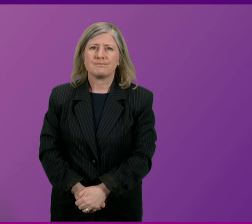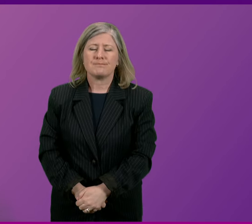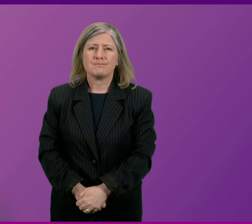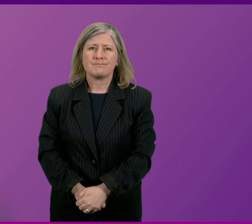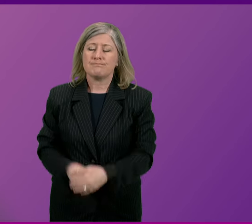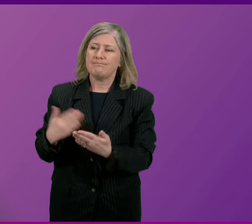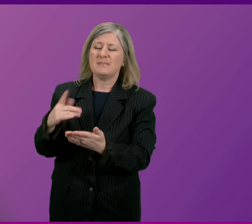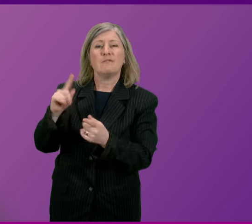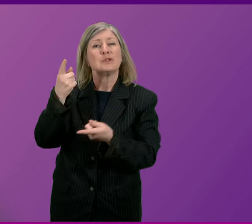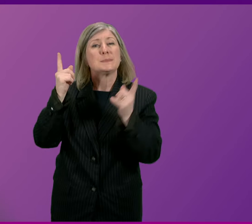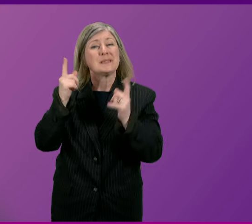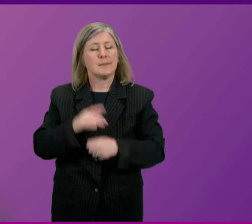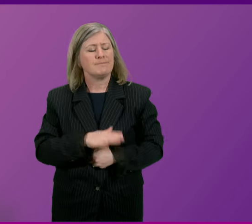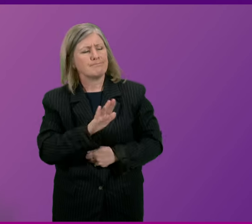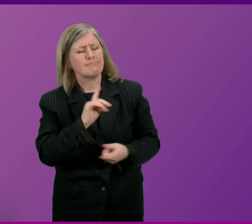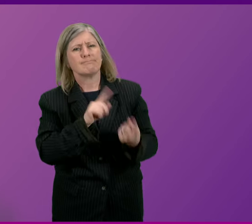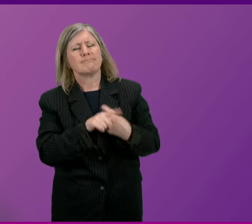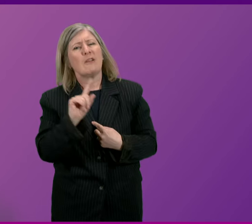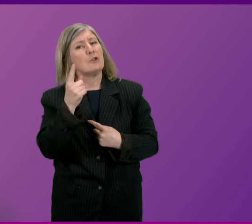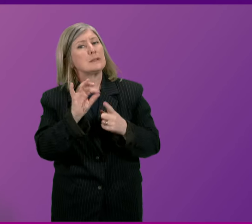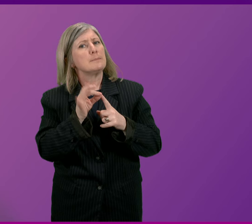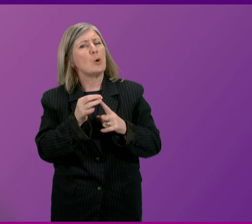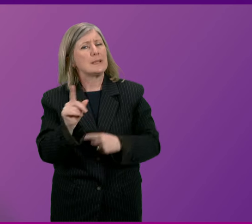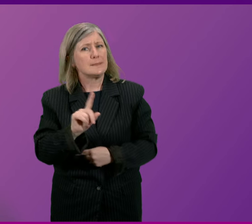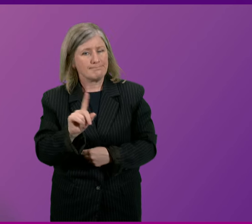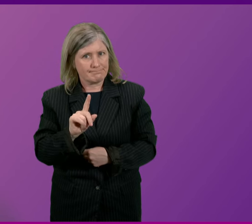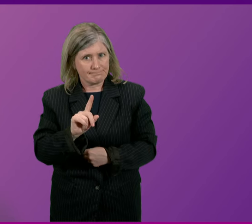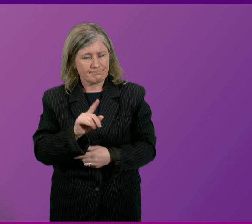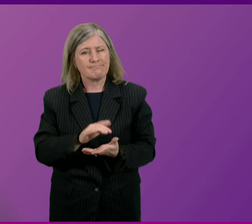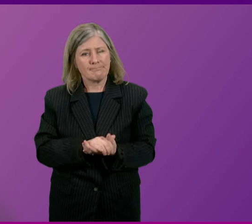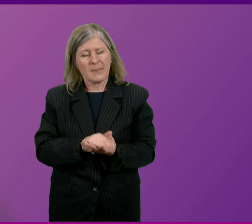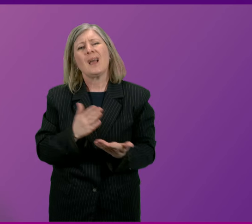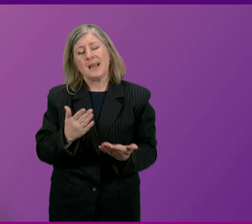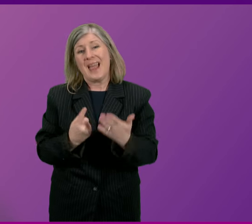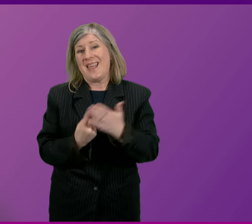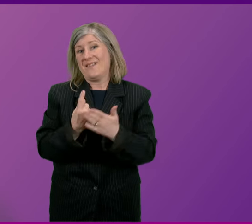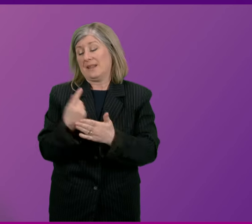The first point that I want to make is that the events of the past two weeks